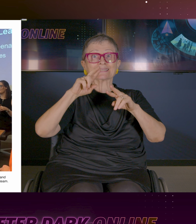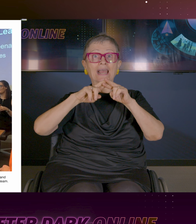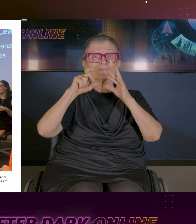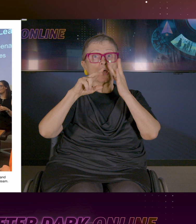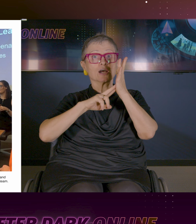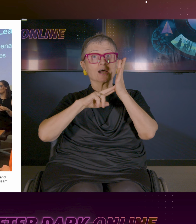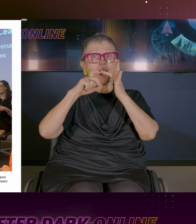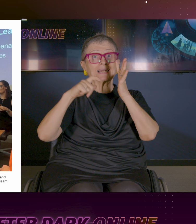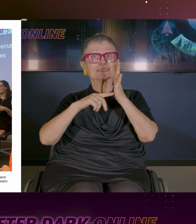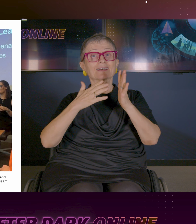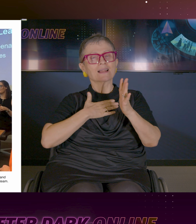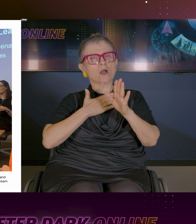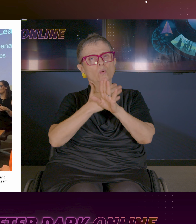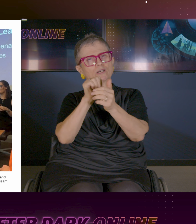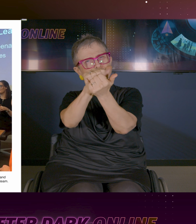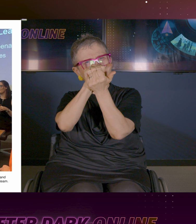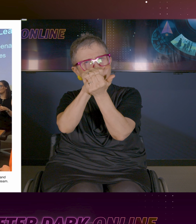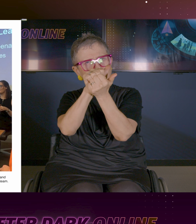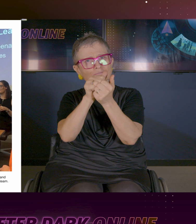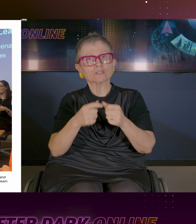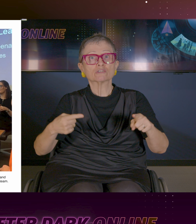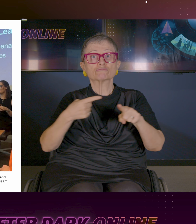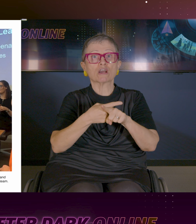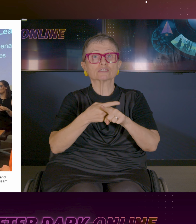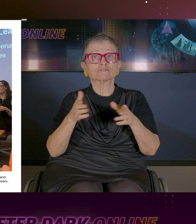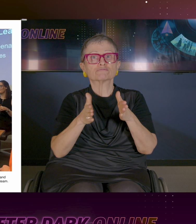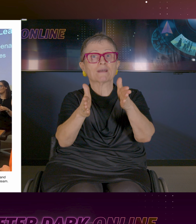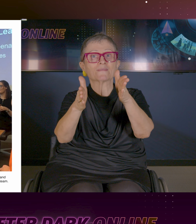and that's why deaf connective lacked partnering with Cross River Rail throughout this project